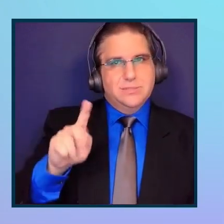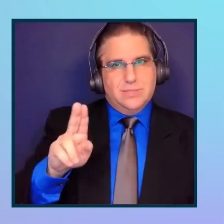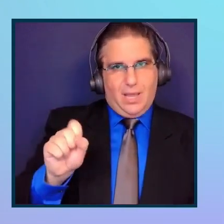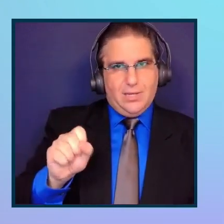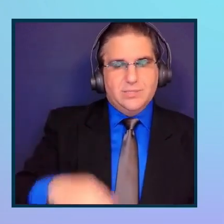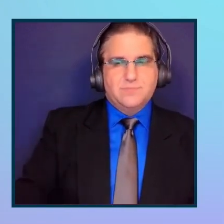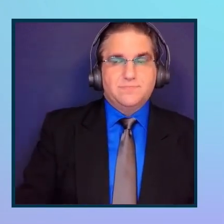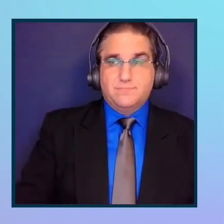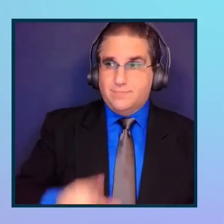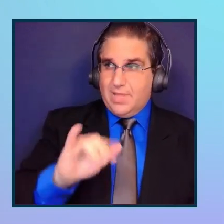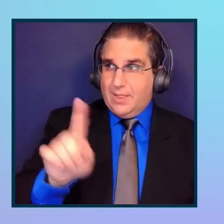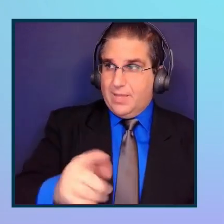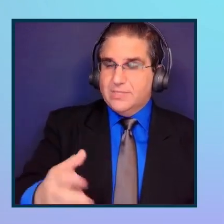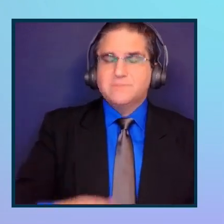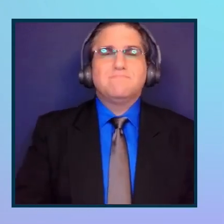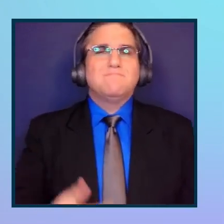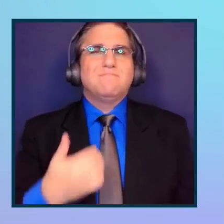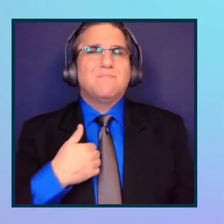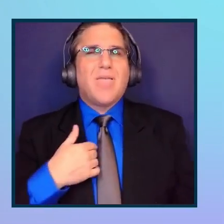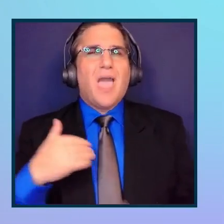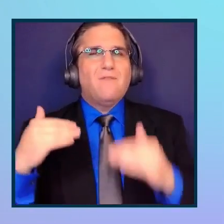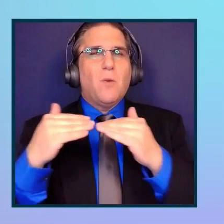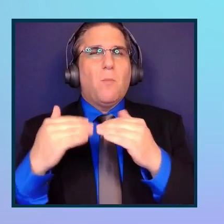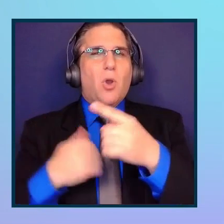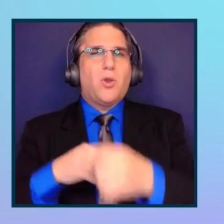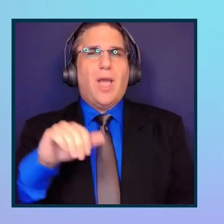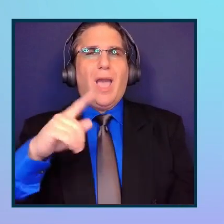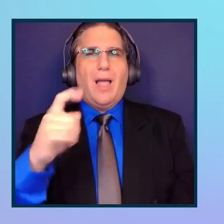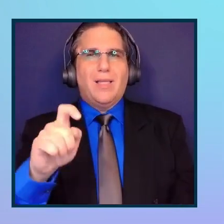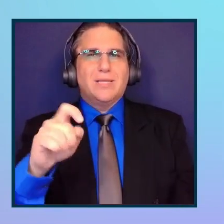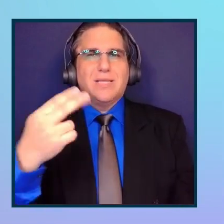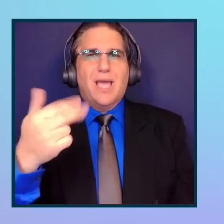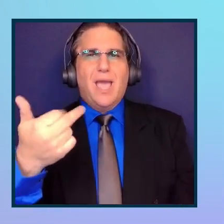with my thought partner, Alex Hagar, and it's actually on their medium account